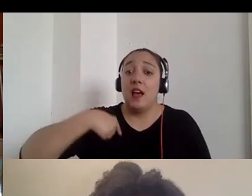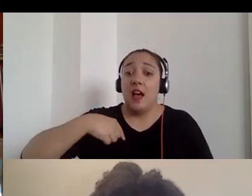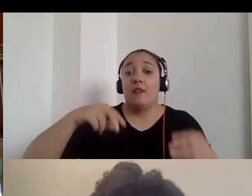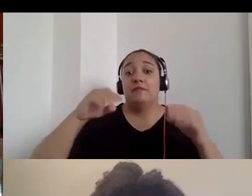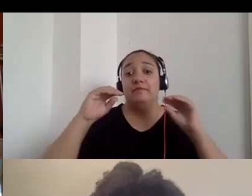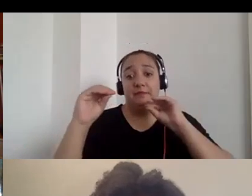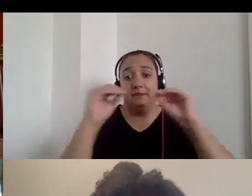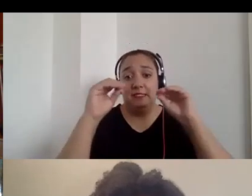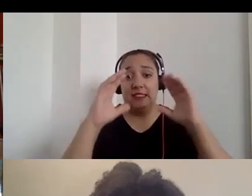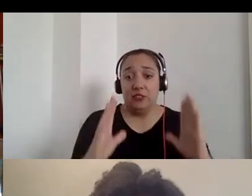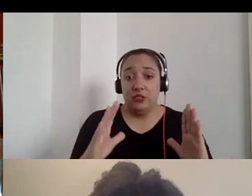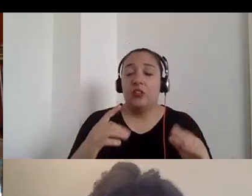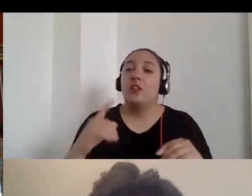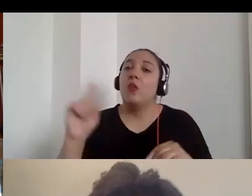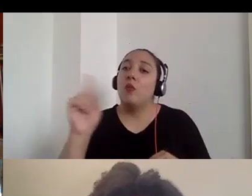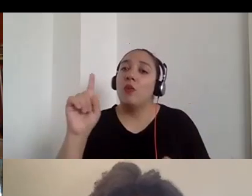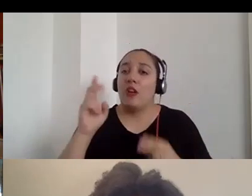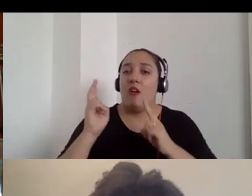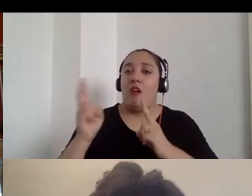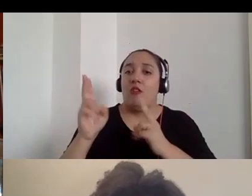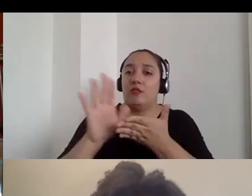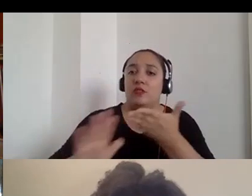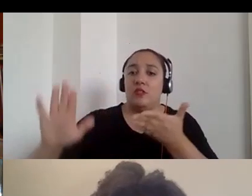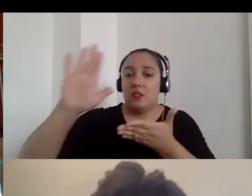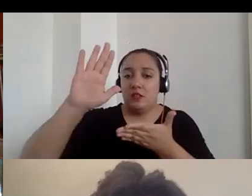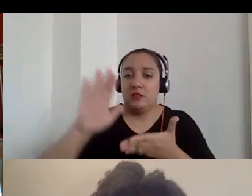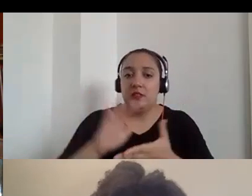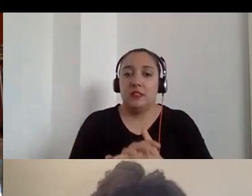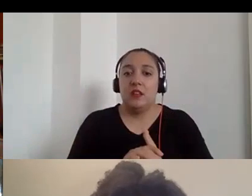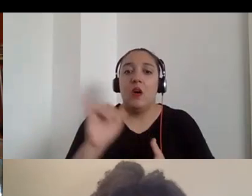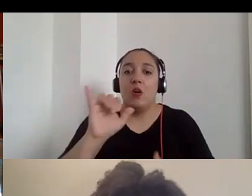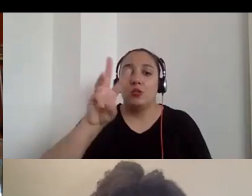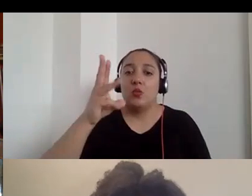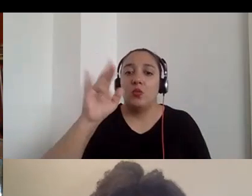Peridance Capezio Center and also a hip hop activist specifically